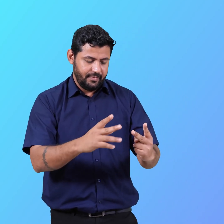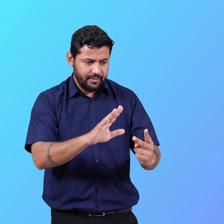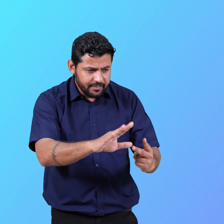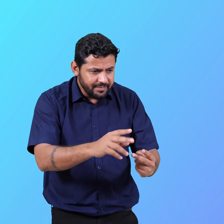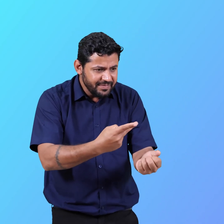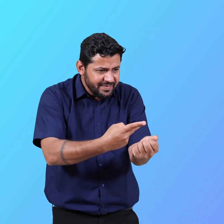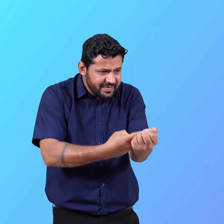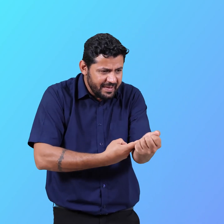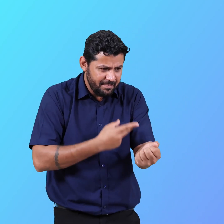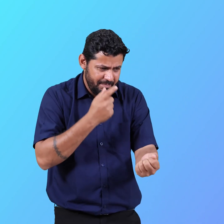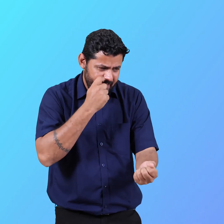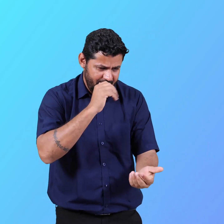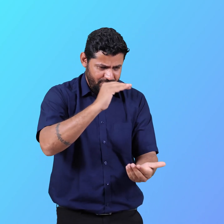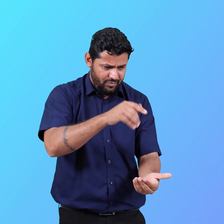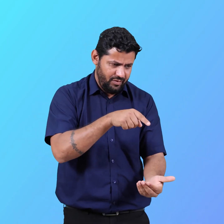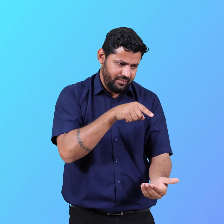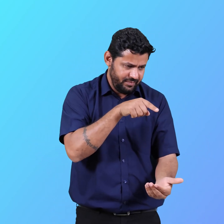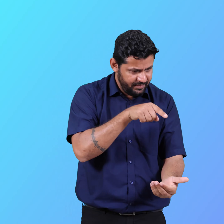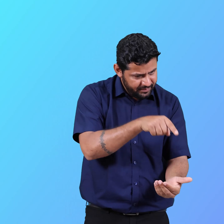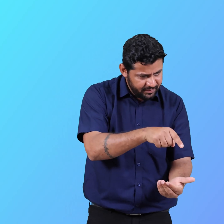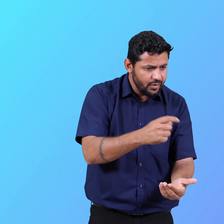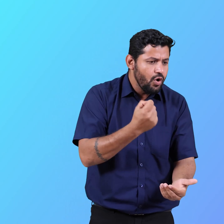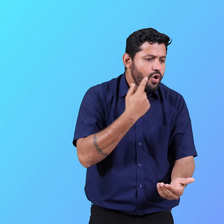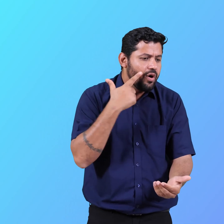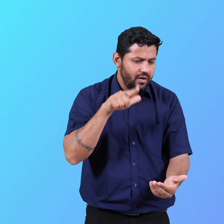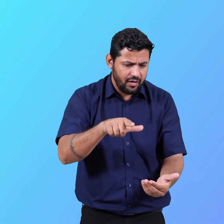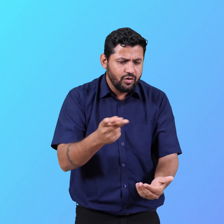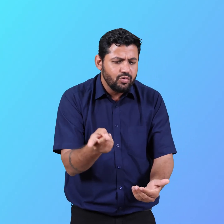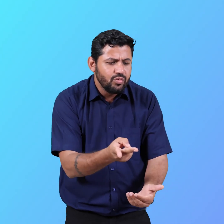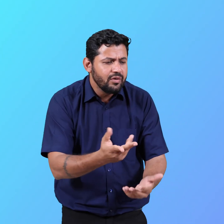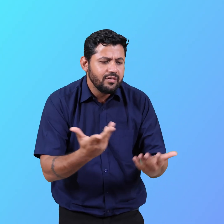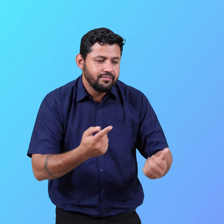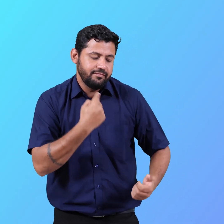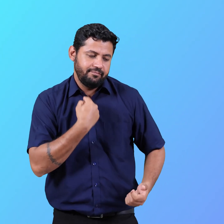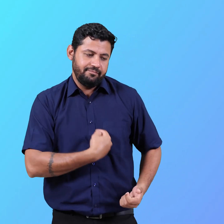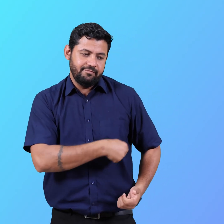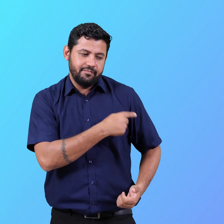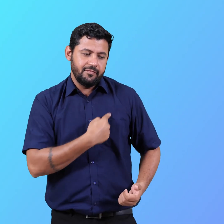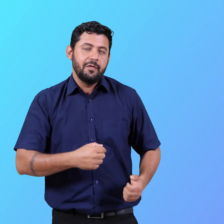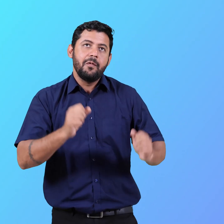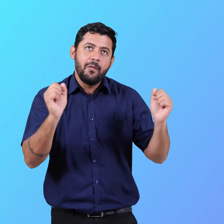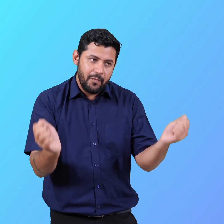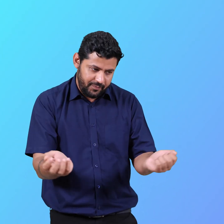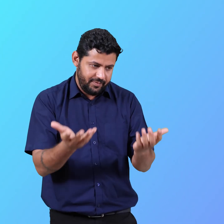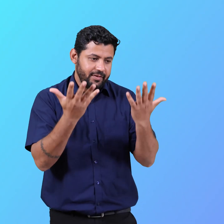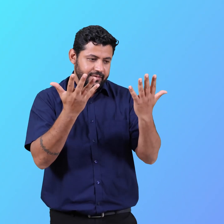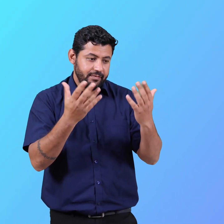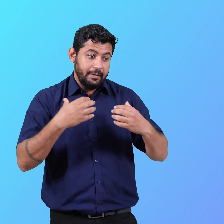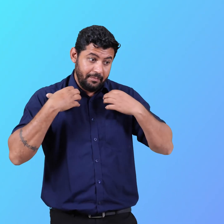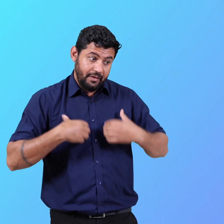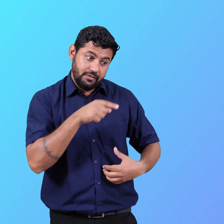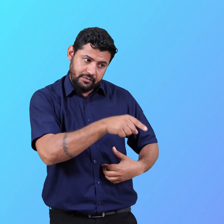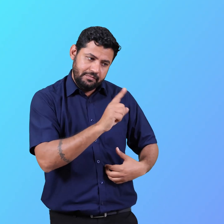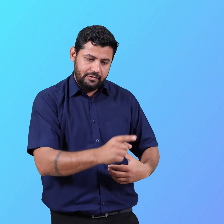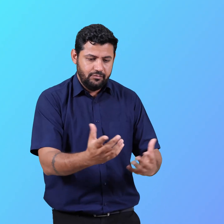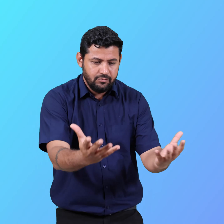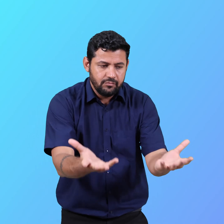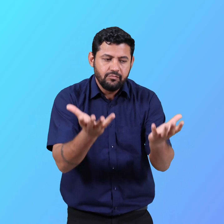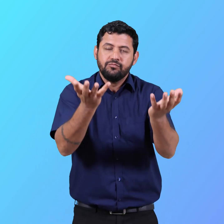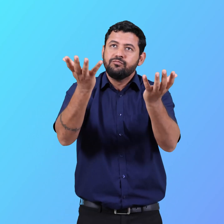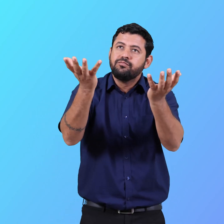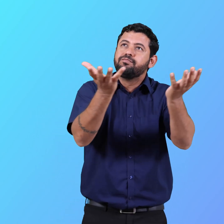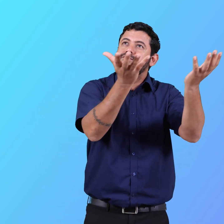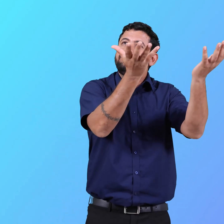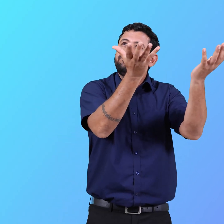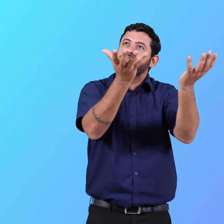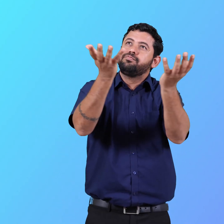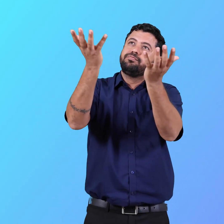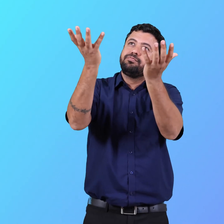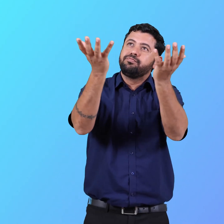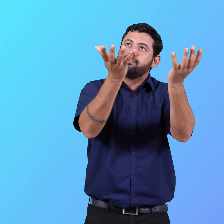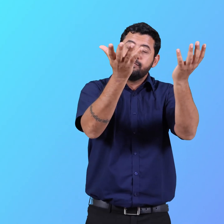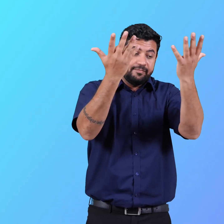The priest will take one of the male lambs and the oil as a guilt offering. He will lift them in front of the LORD to show they were presented to God.